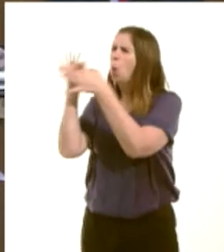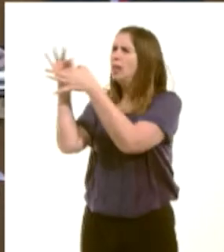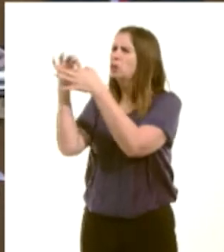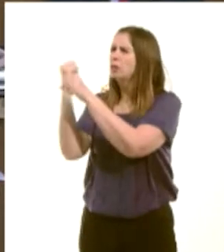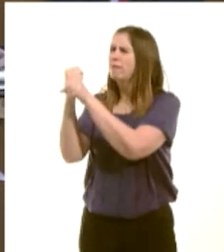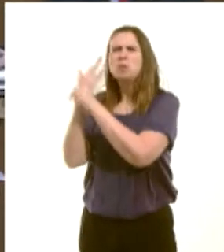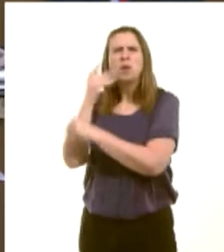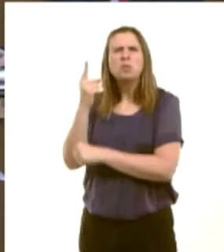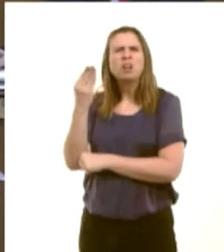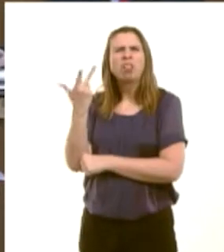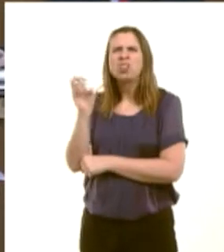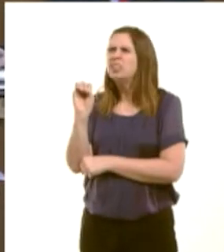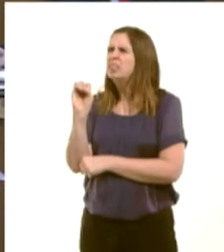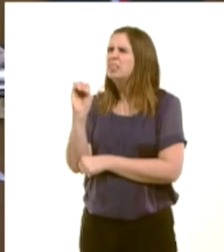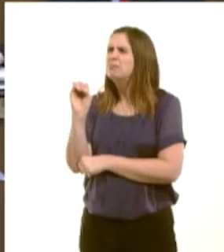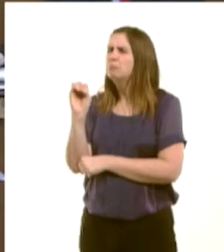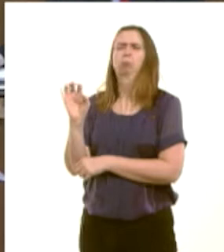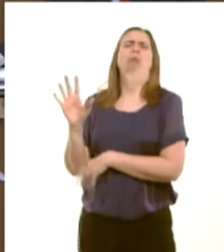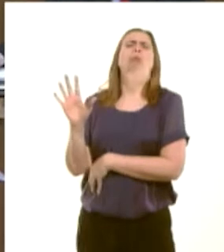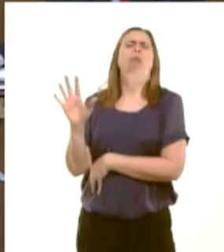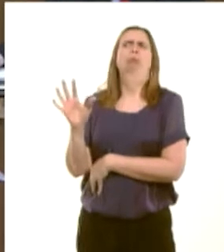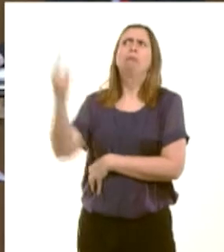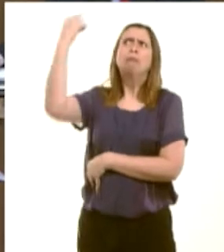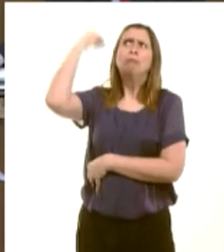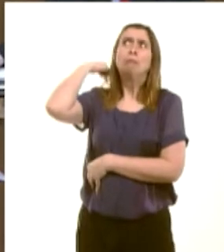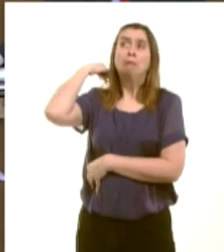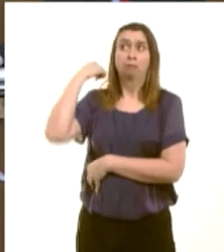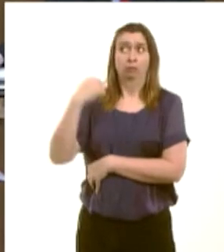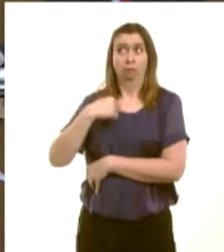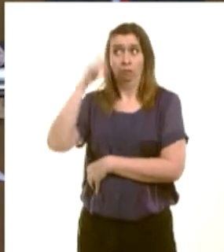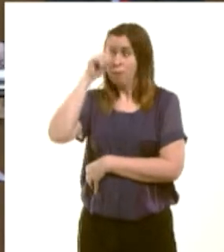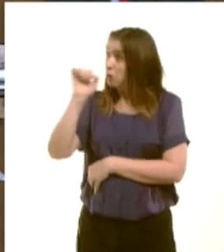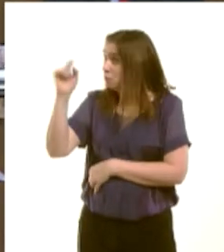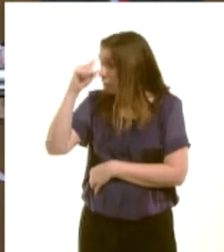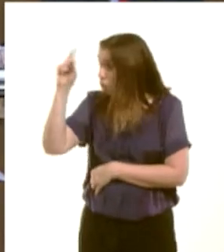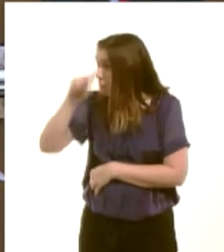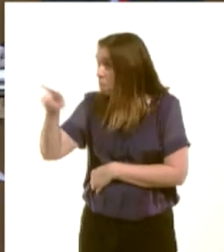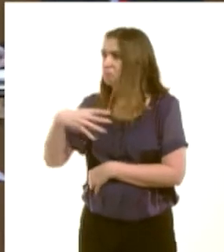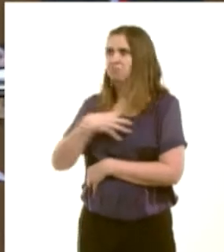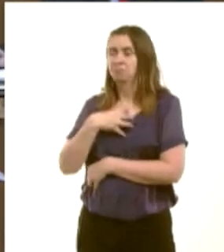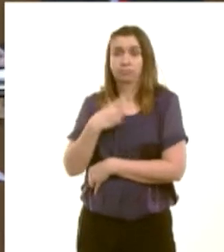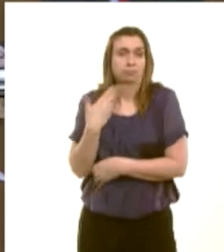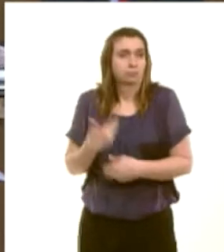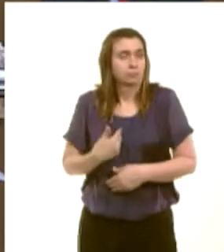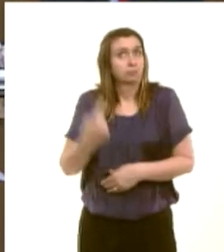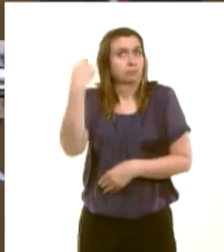in the 1930sóthe national Governmentóso I canít comment on that. His memory may go back longer than that, but certainly I canít comment on budgets that were passed at that